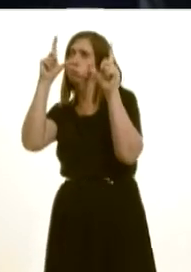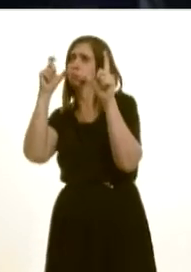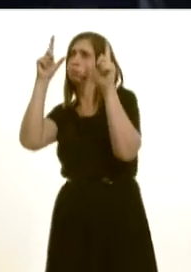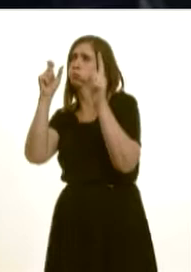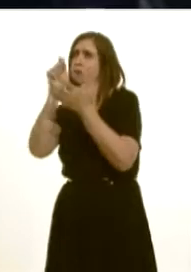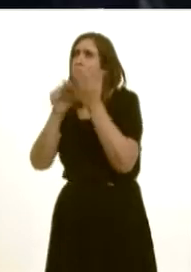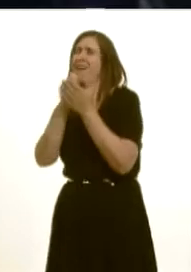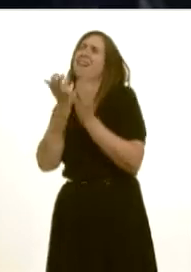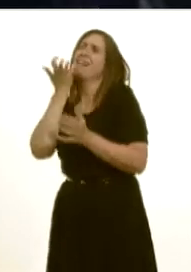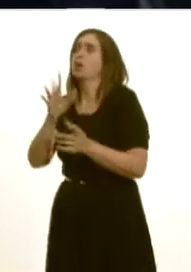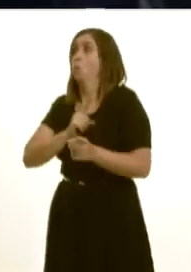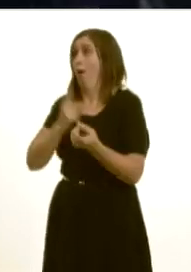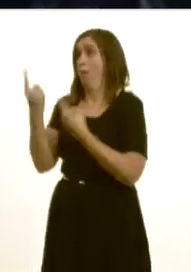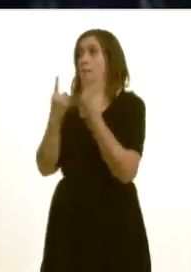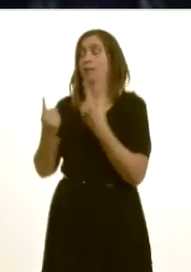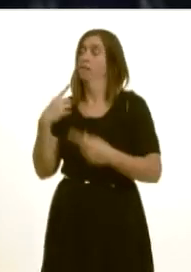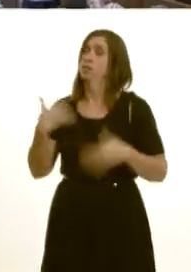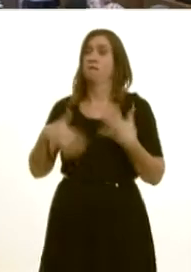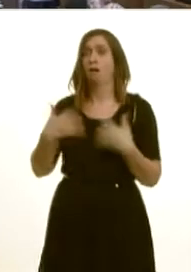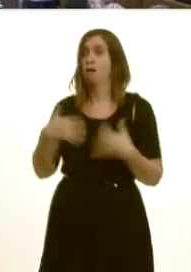they are suffering from this current situation, First Minister.